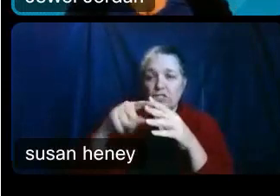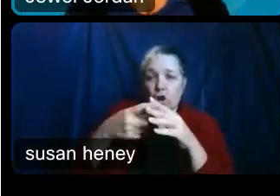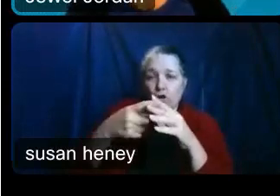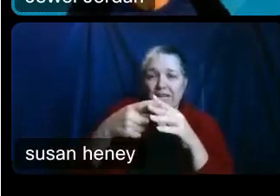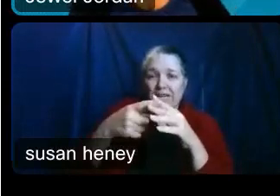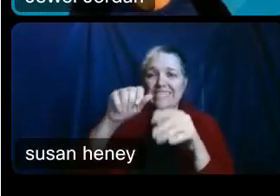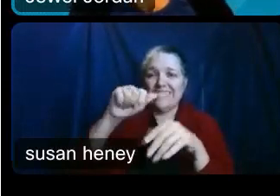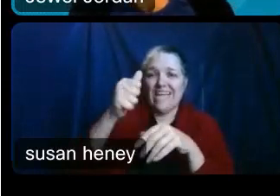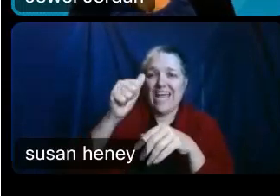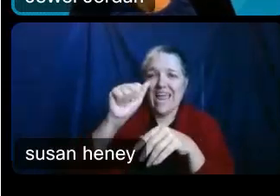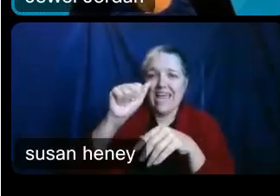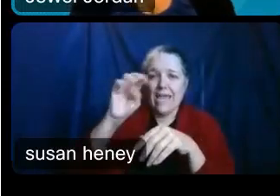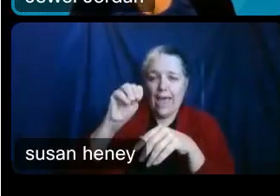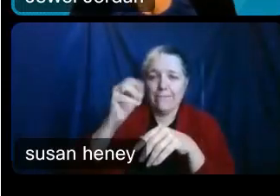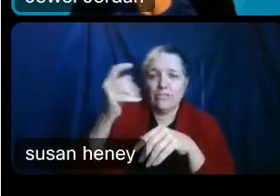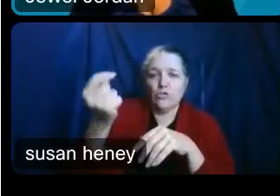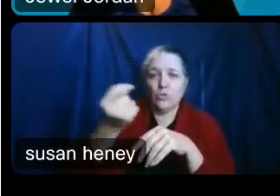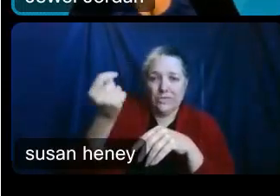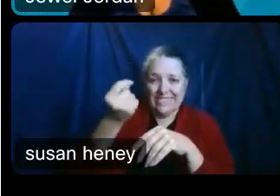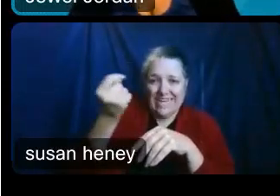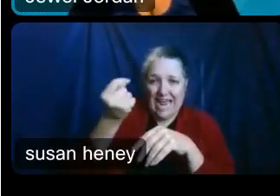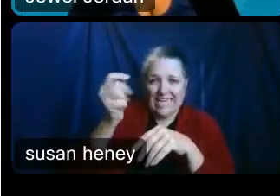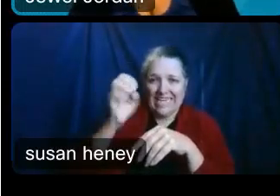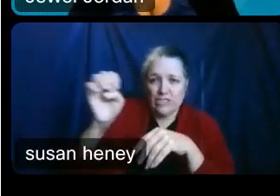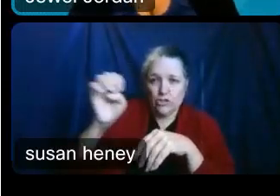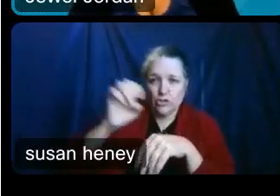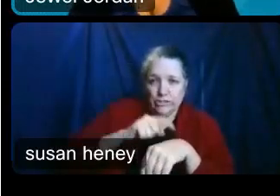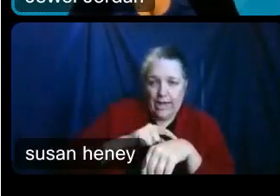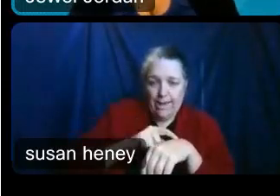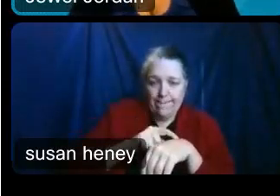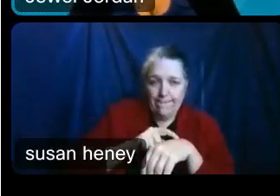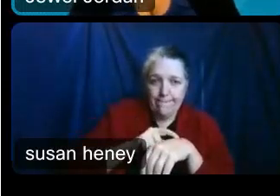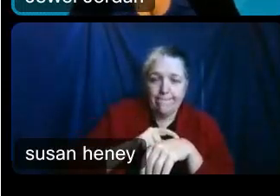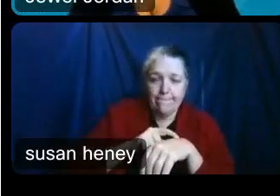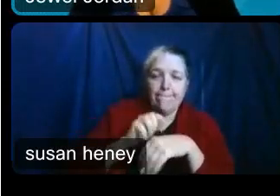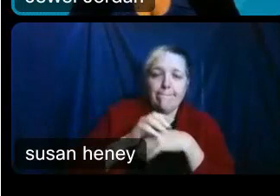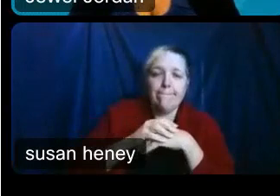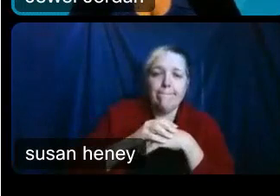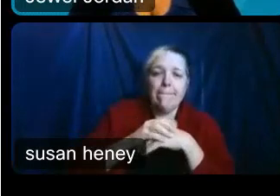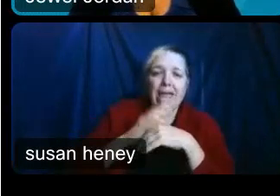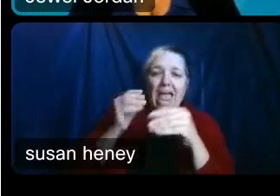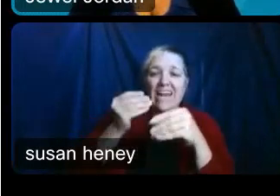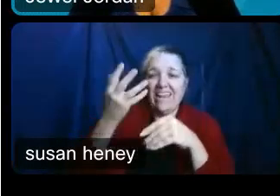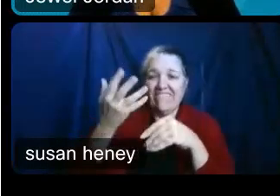Daylight Time on Tuesday, December 5th. And the release of ACS 5-year news release products